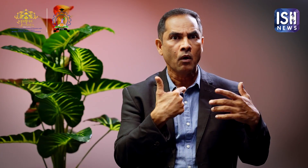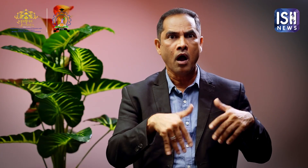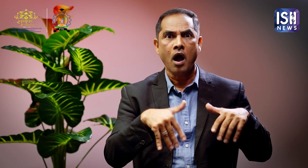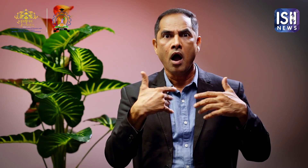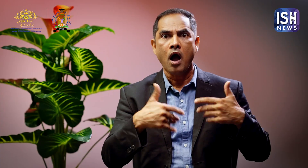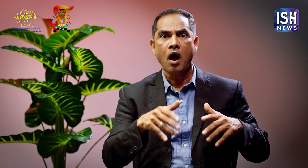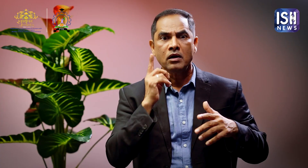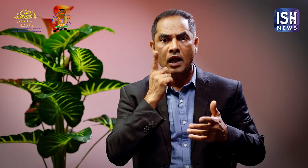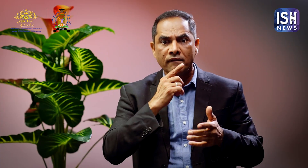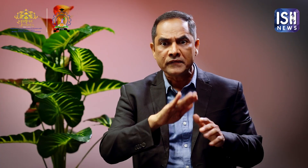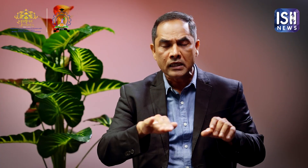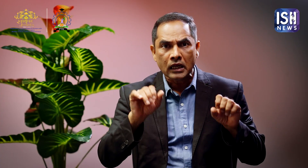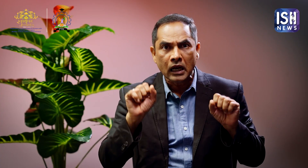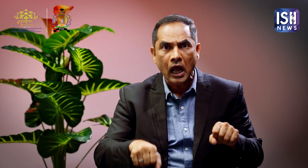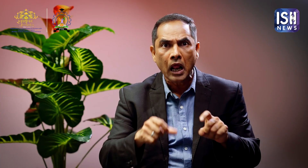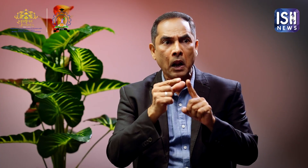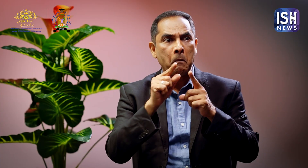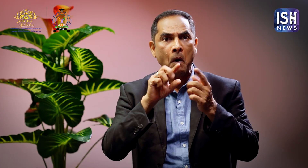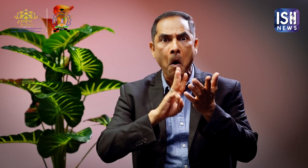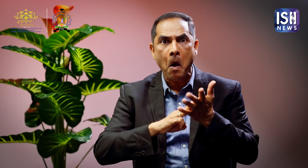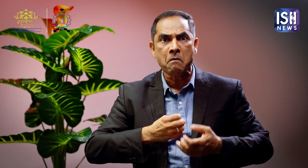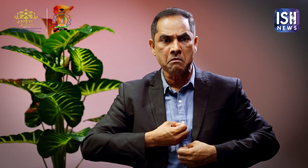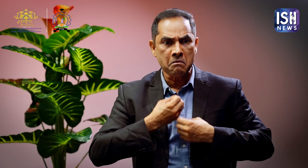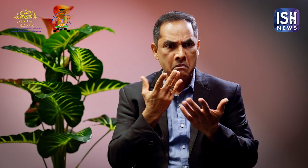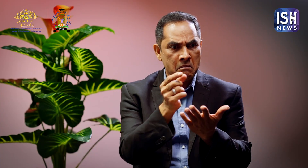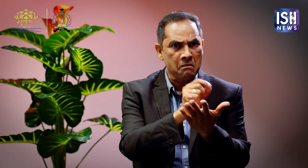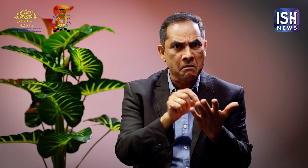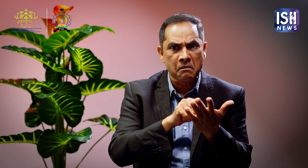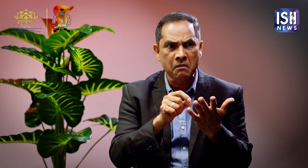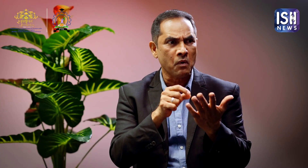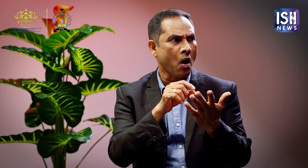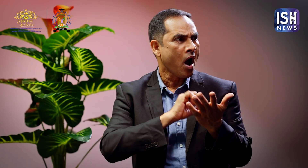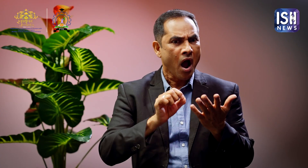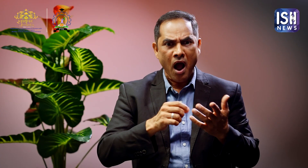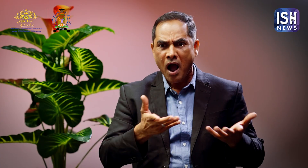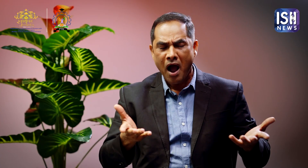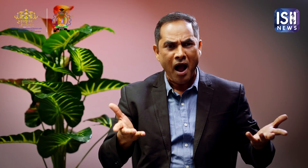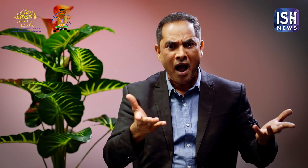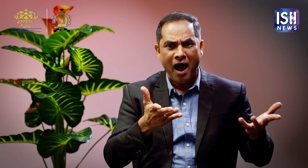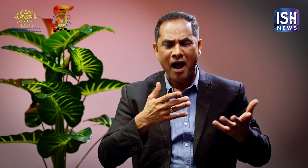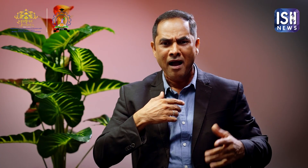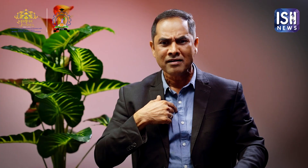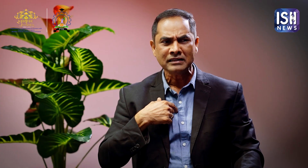I was impressed by how they could express poems in Sign Language and write sentences.